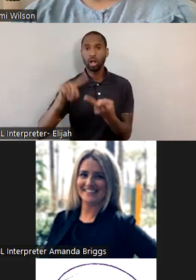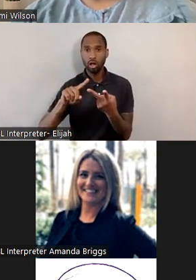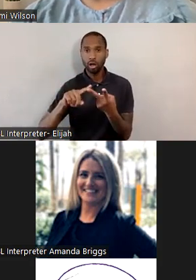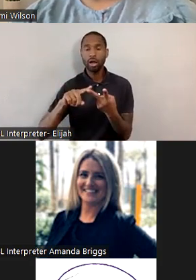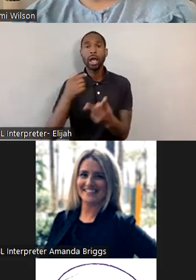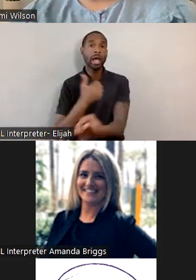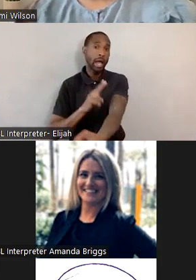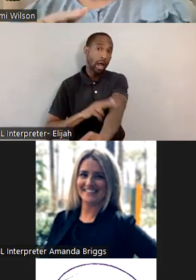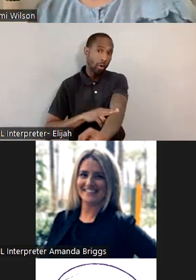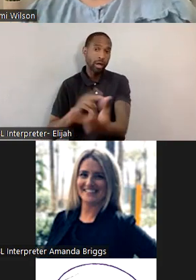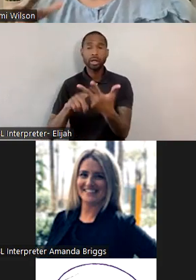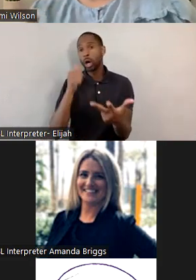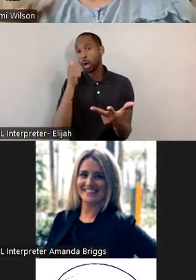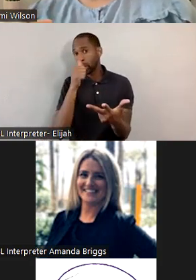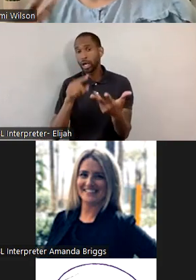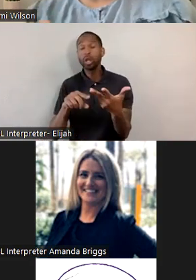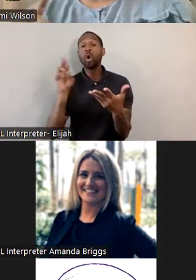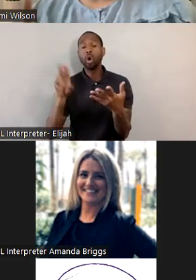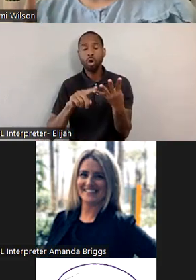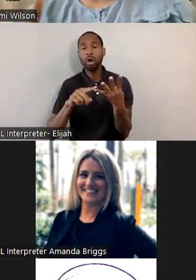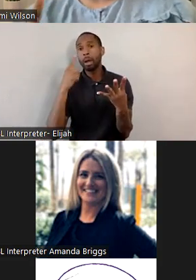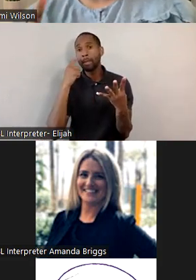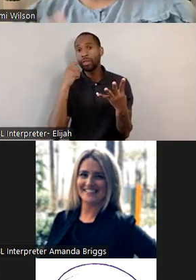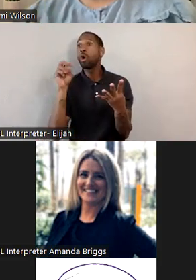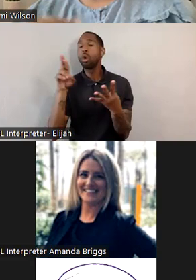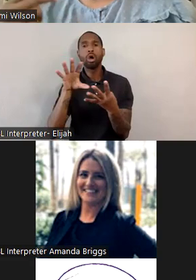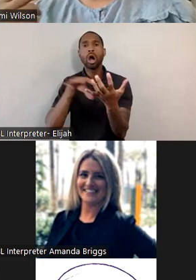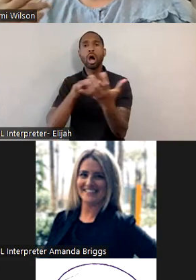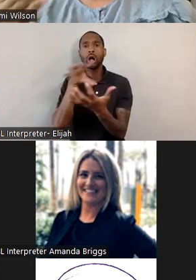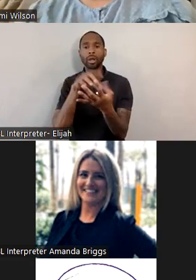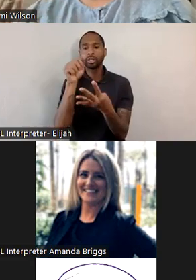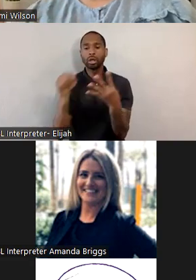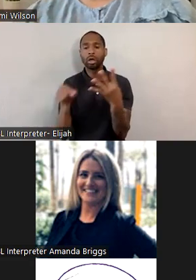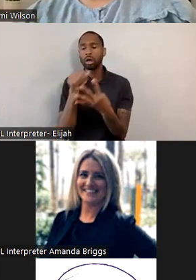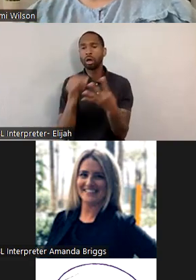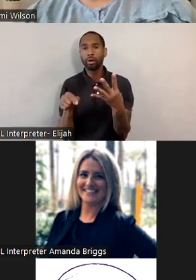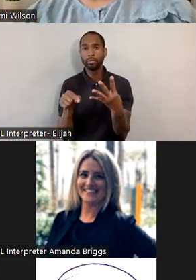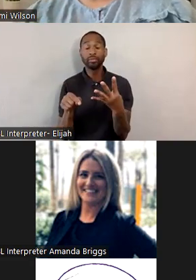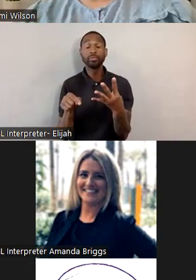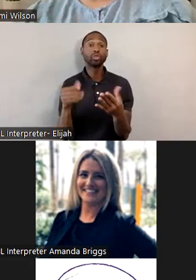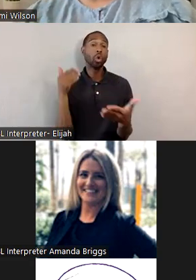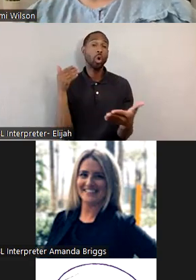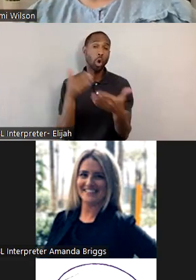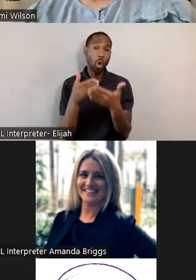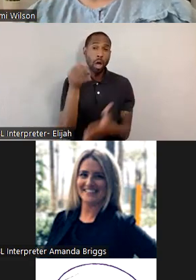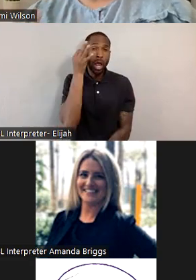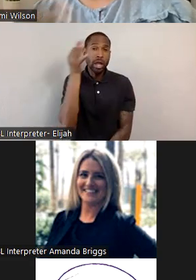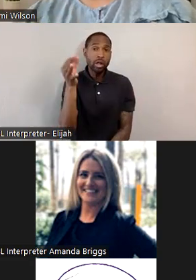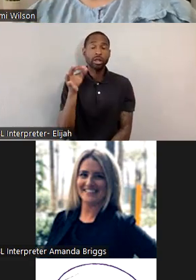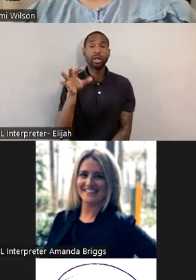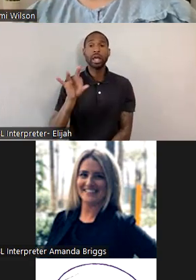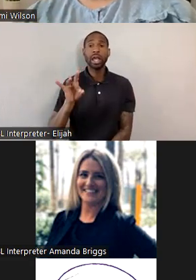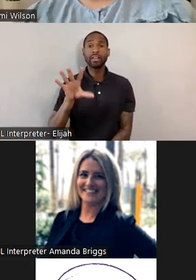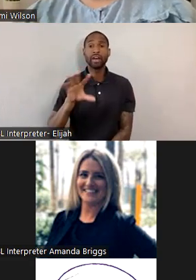in some combination. So merely, the great majority